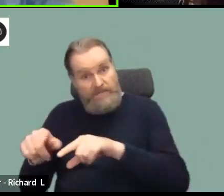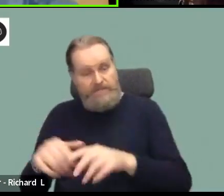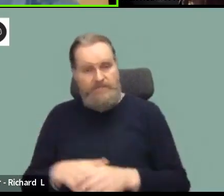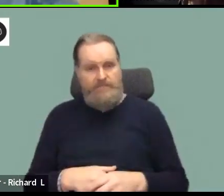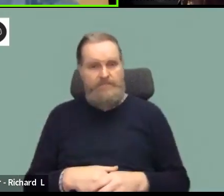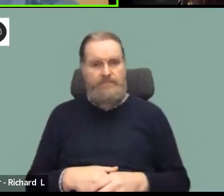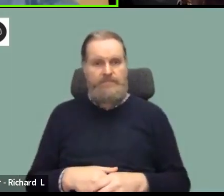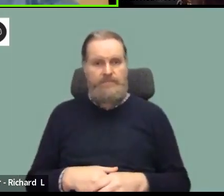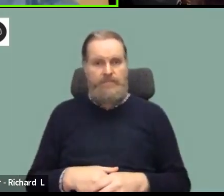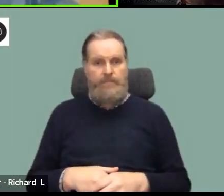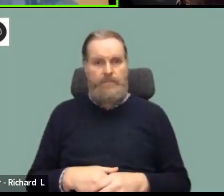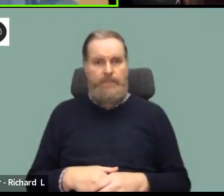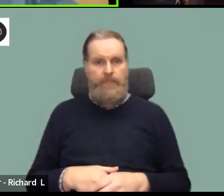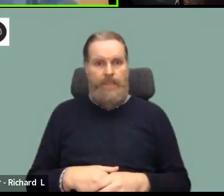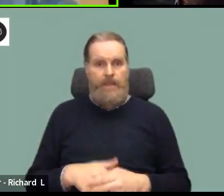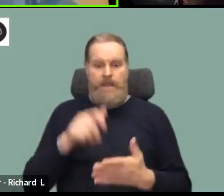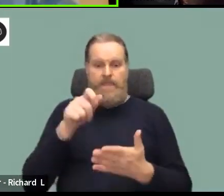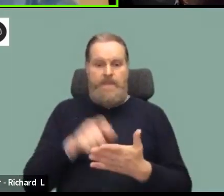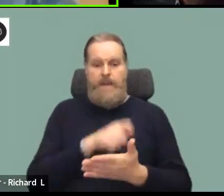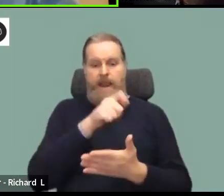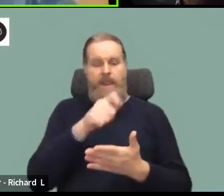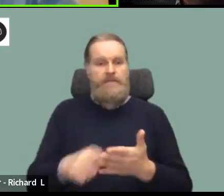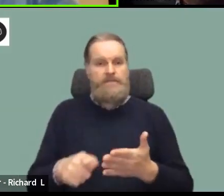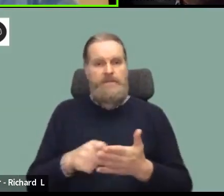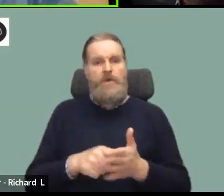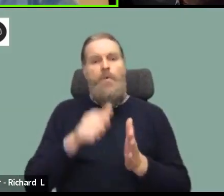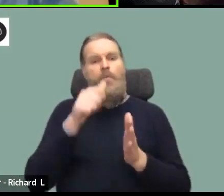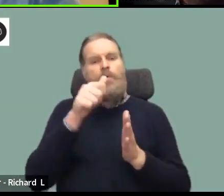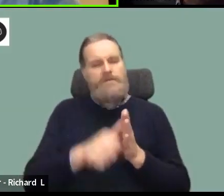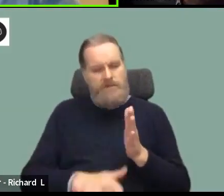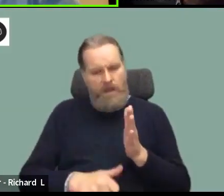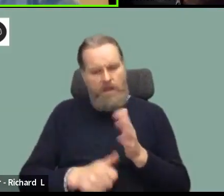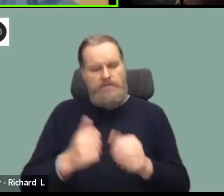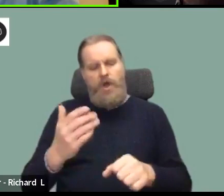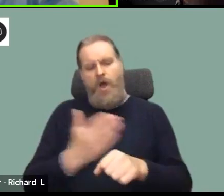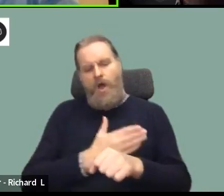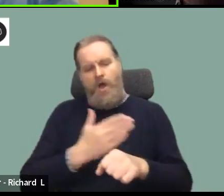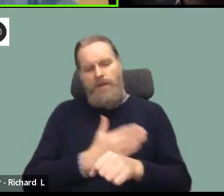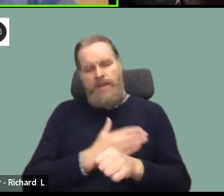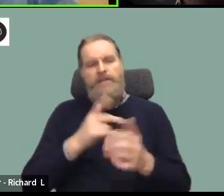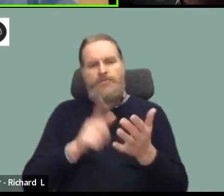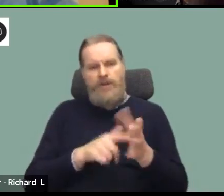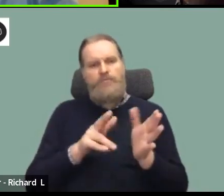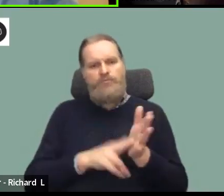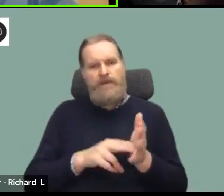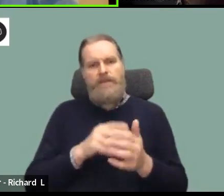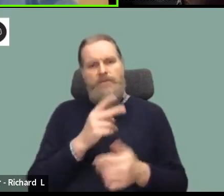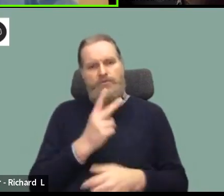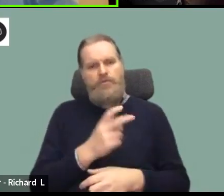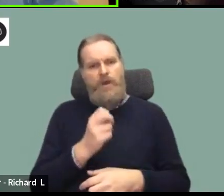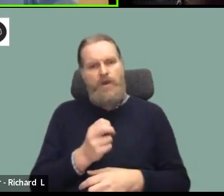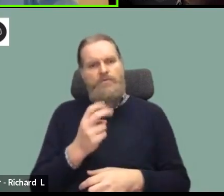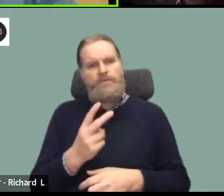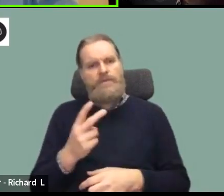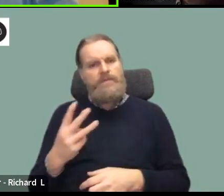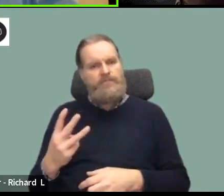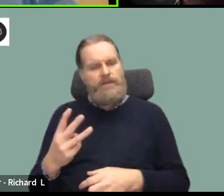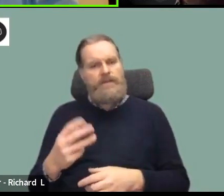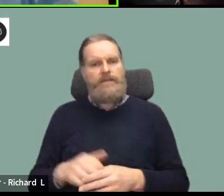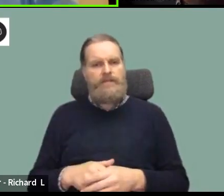So, the the rebound So, the the rebound. The rebounder that is currently being will not be starting until early 2023 so until early 2023 so it is going to be too late for that. And I'll